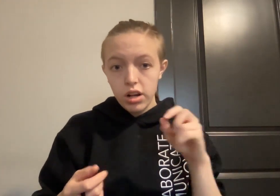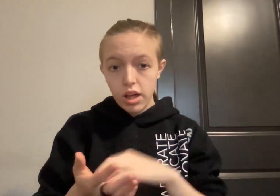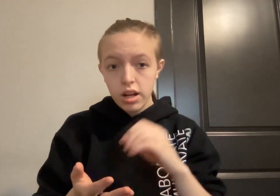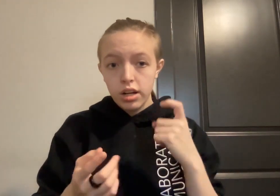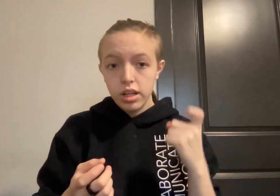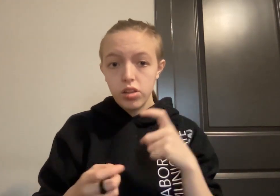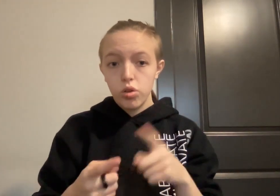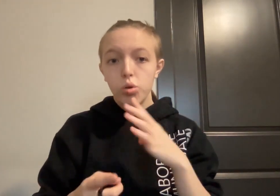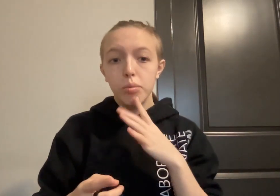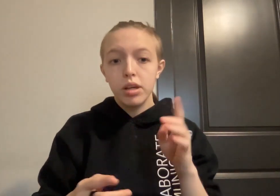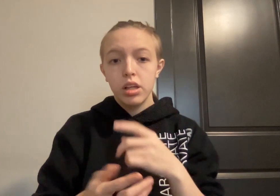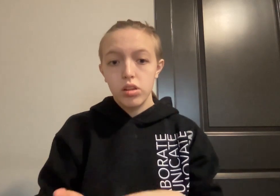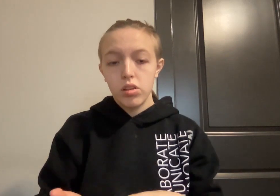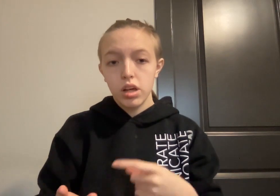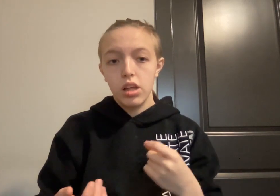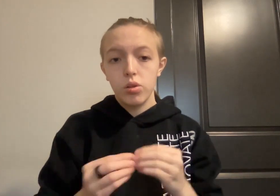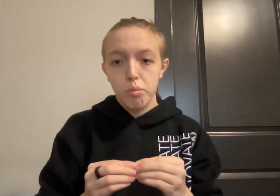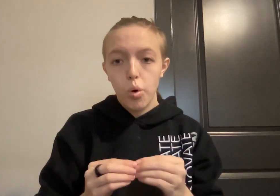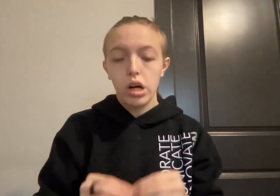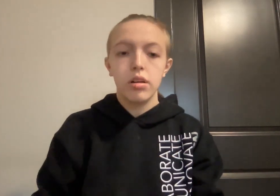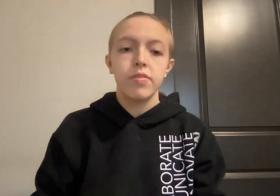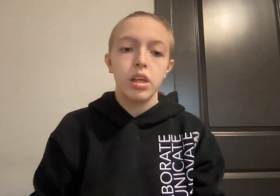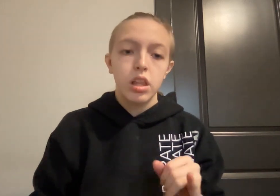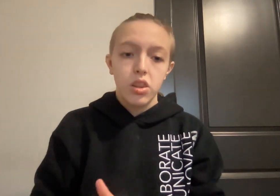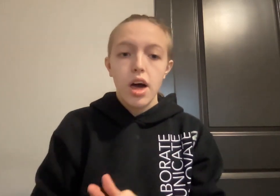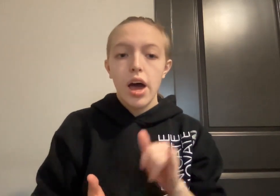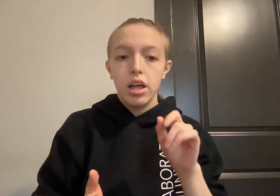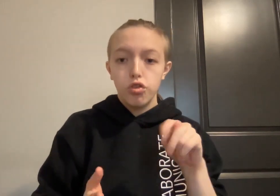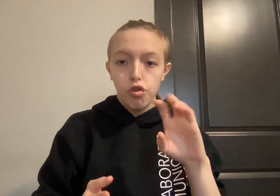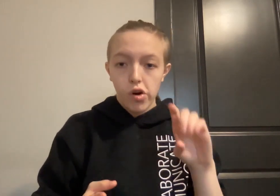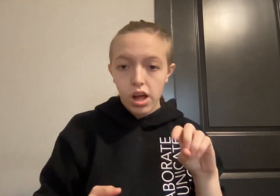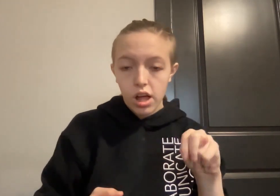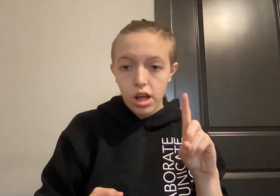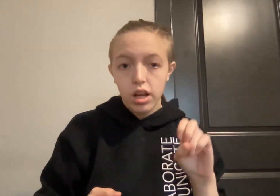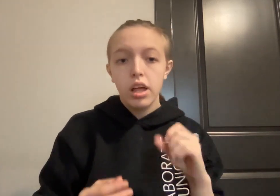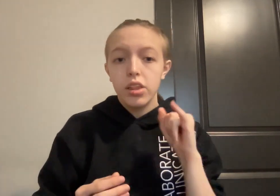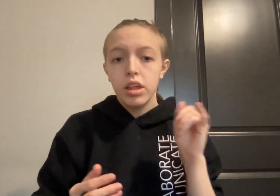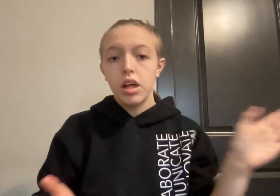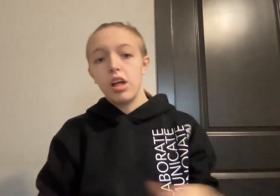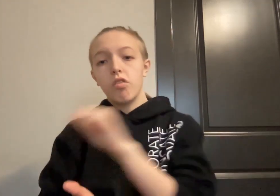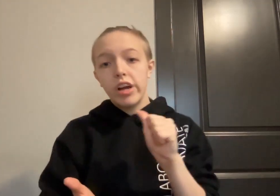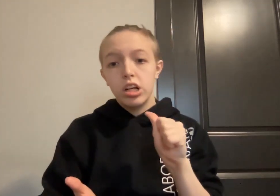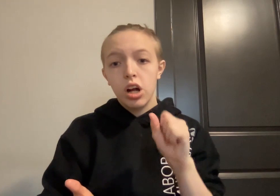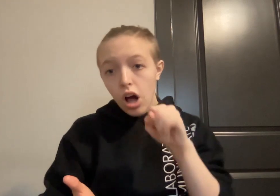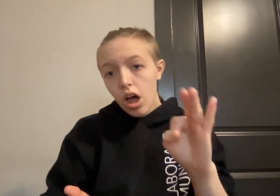that needs to be discussed more. That trend is the erasure